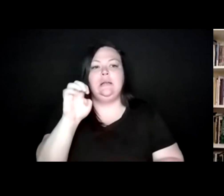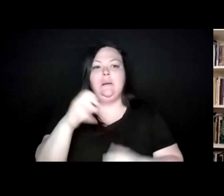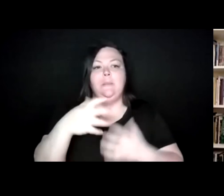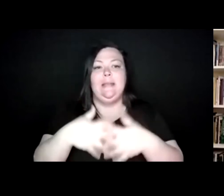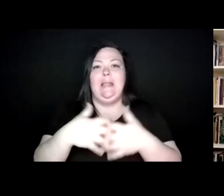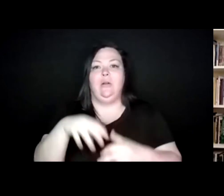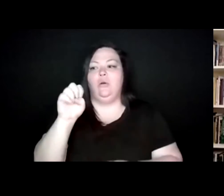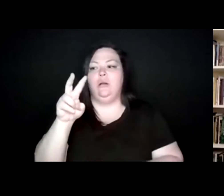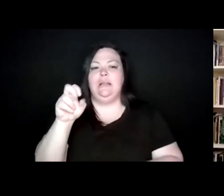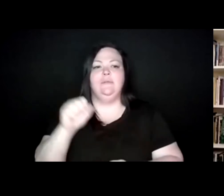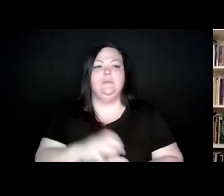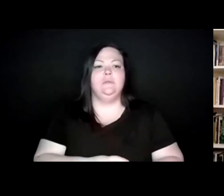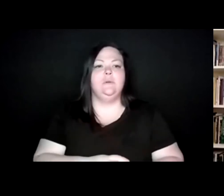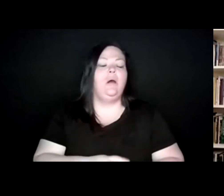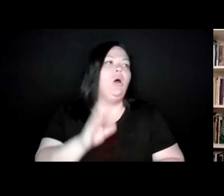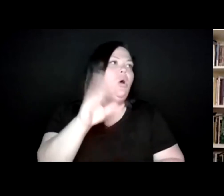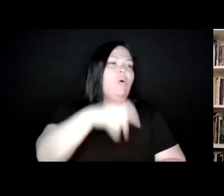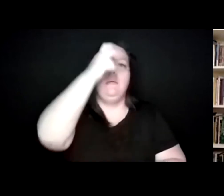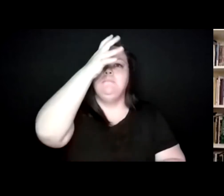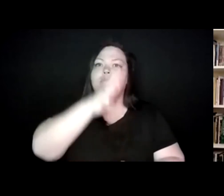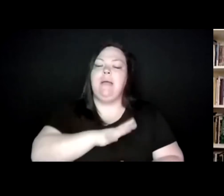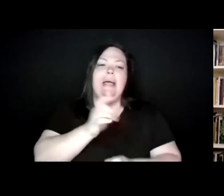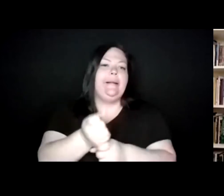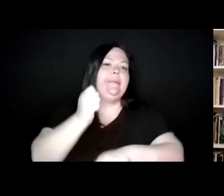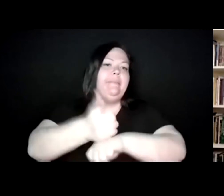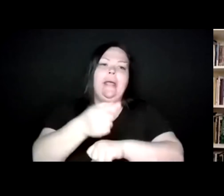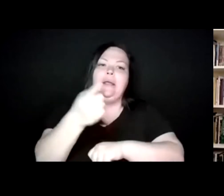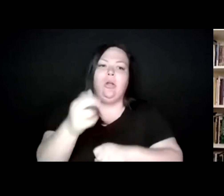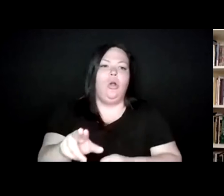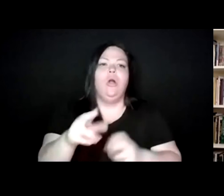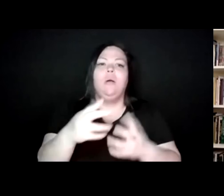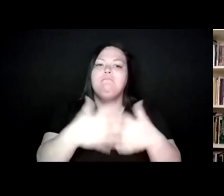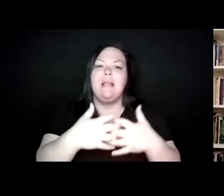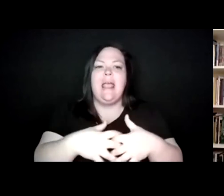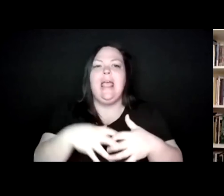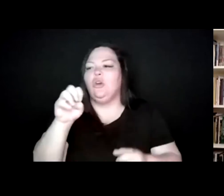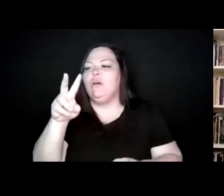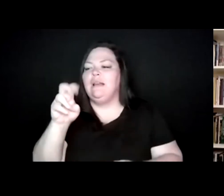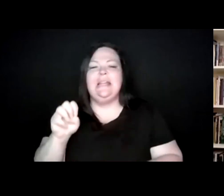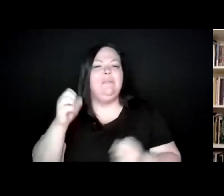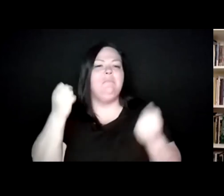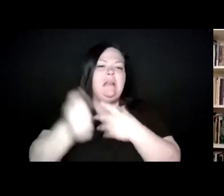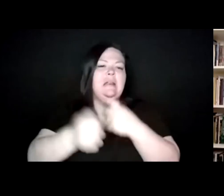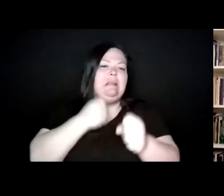Oh, man has made her–/ mechanical Eves have been around/ for thousands of years,/ fetching your tea, serving/